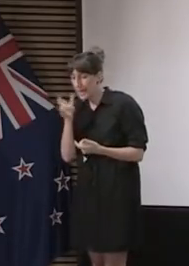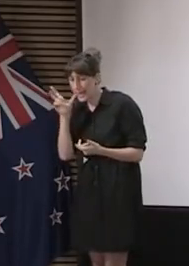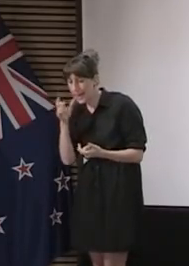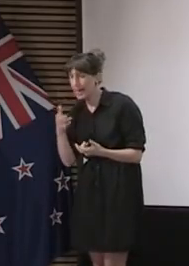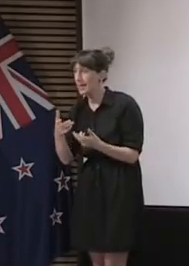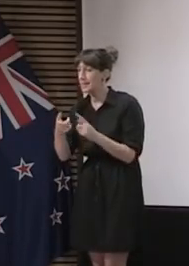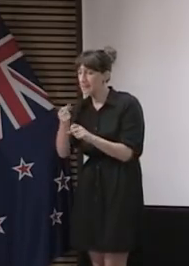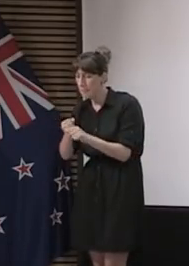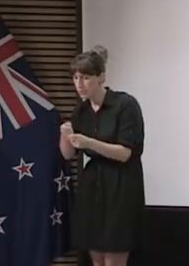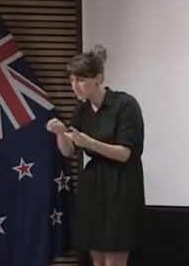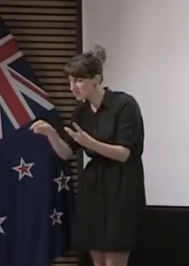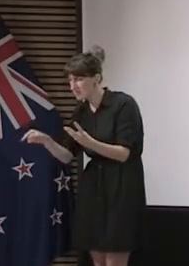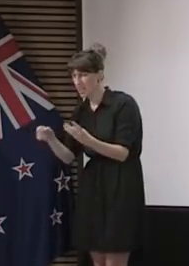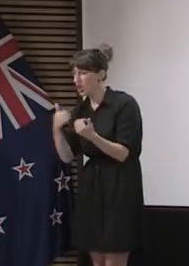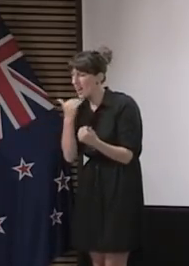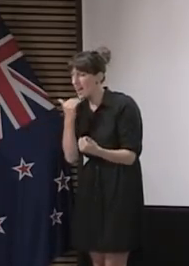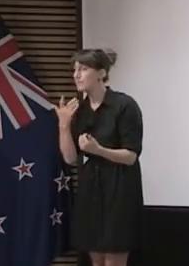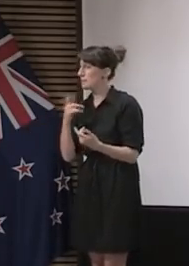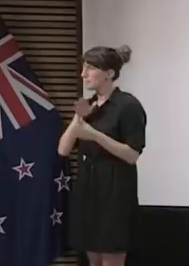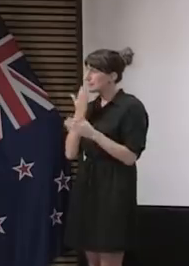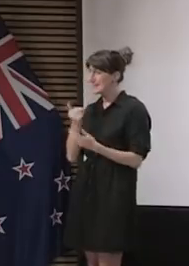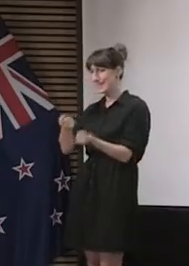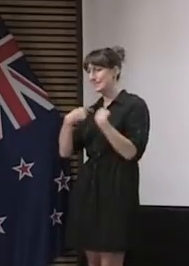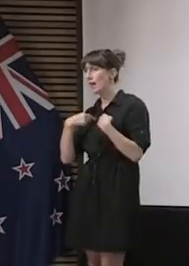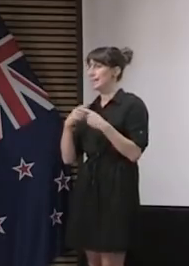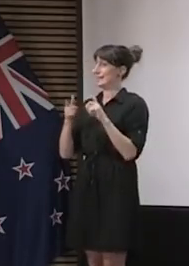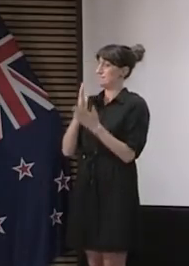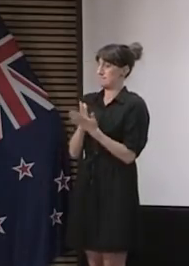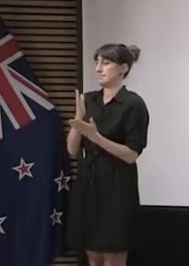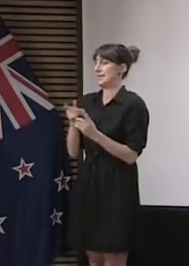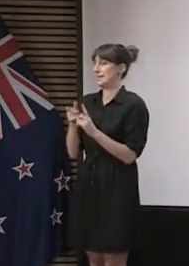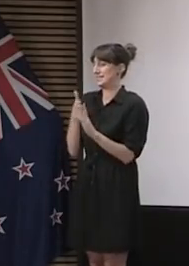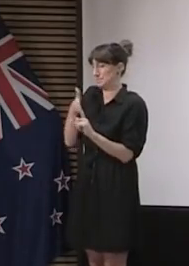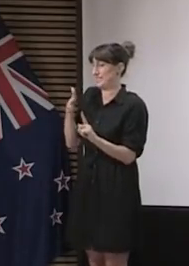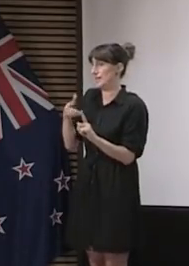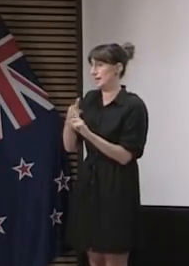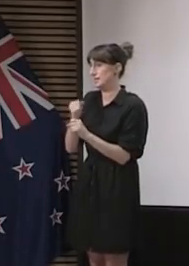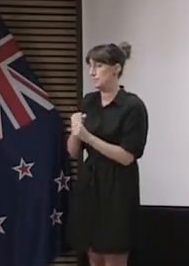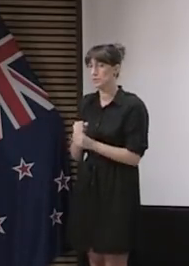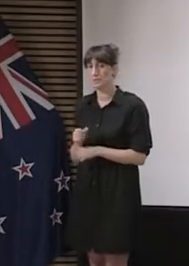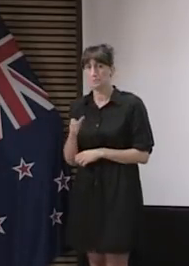There have been specificexamples over the likes ofmiddlemore hospital and the.